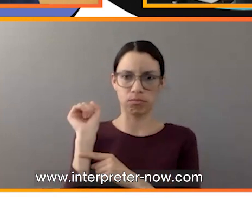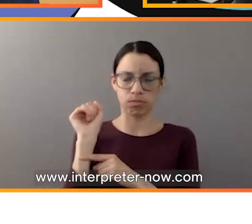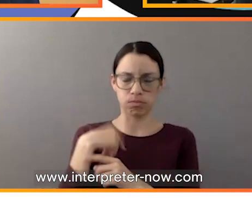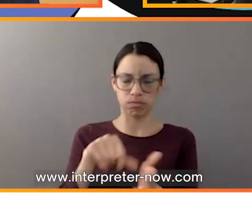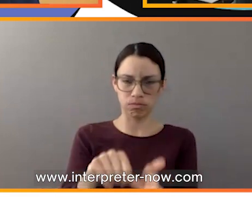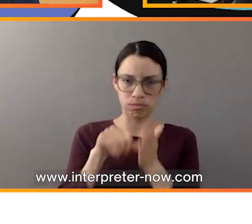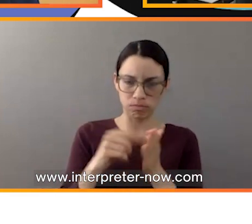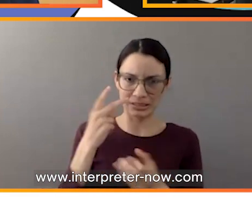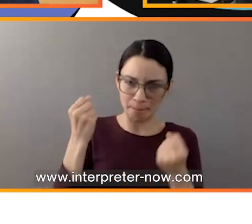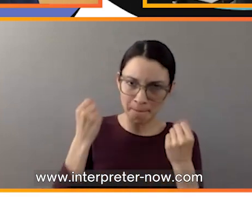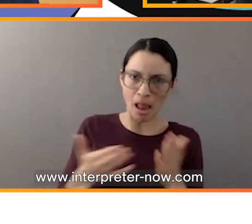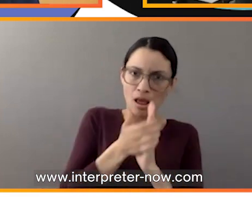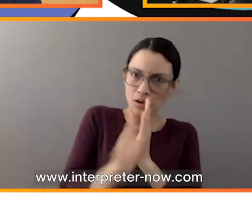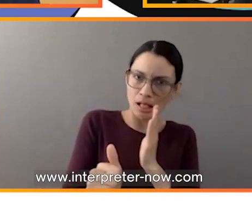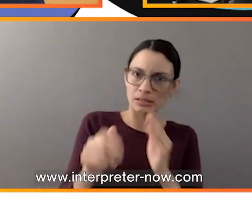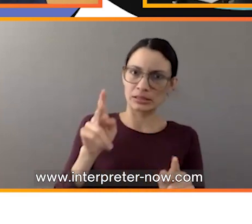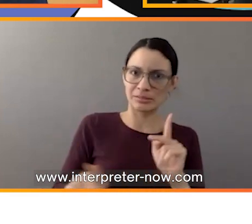and here they are."